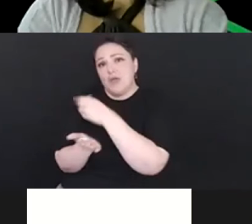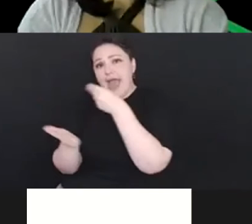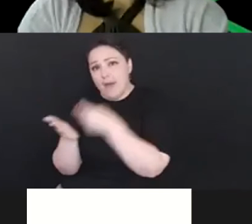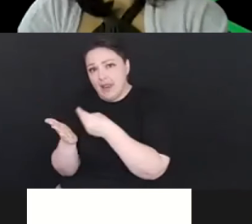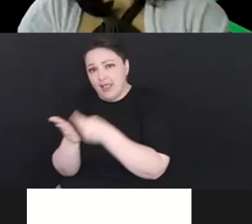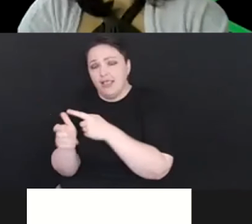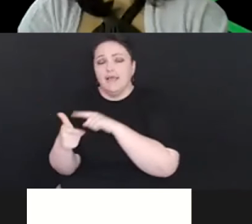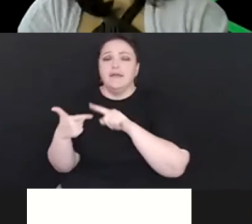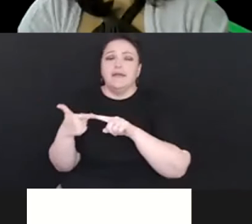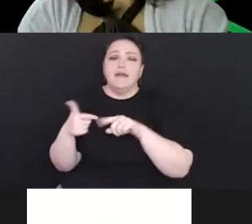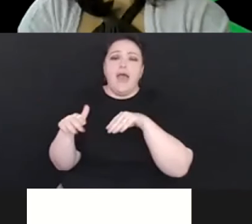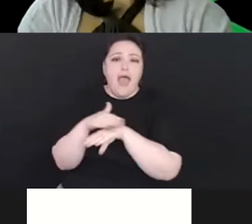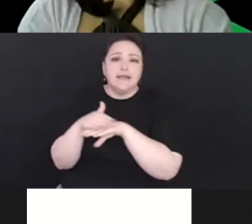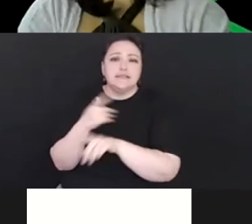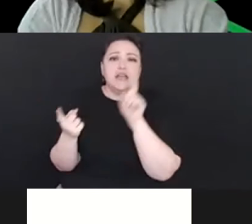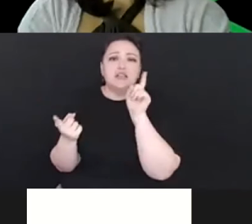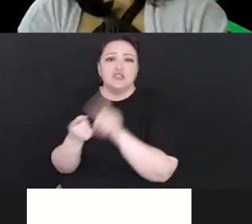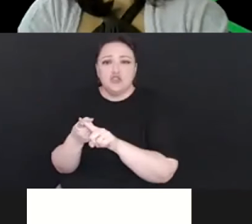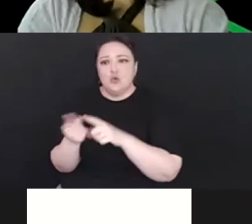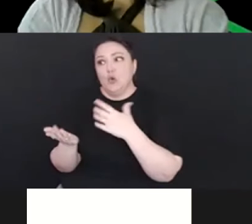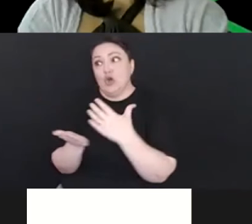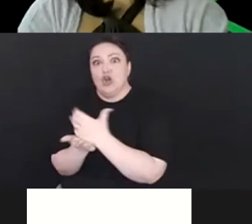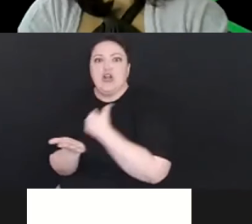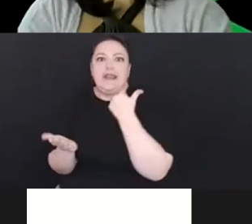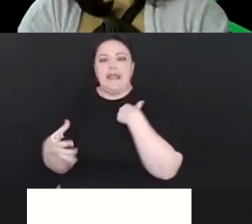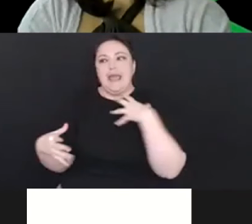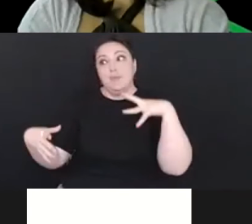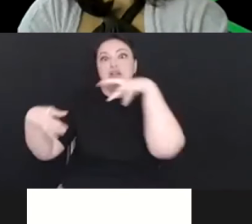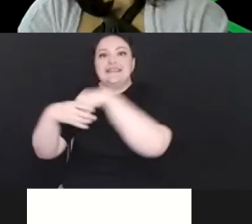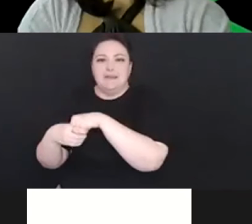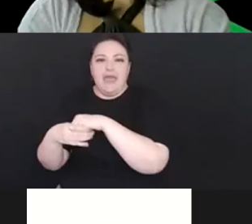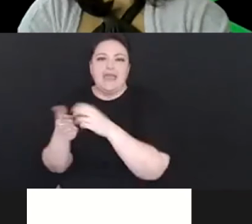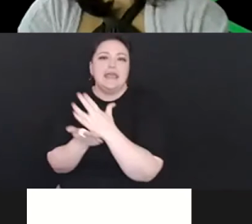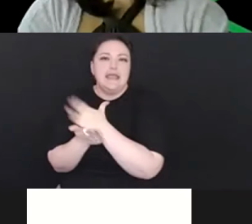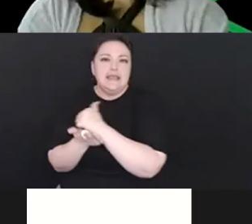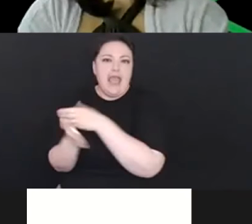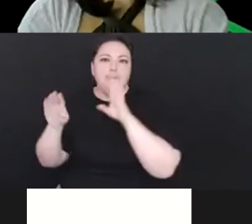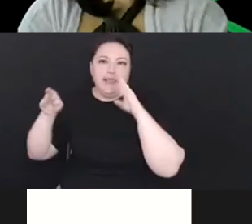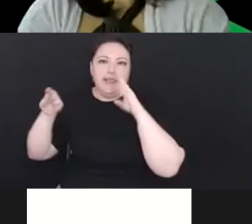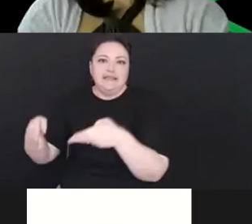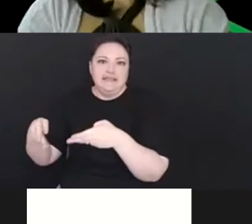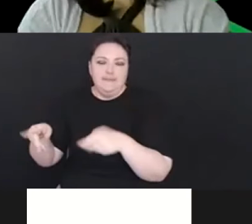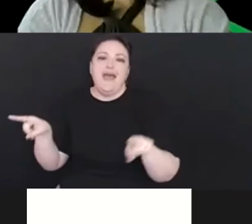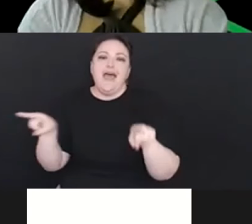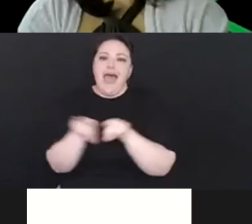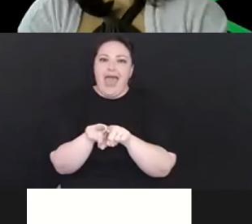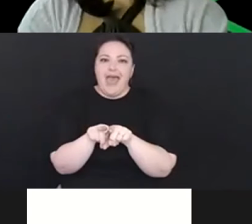capital. Um, to participate in capitalism as a marker of public participation and success.